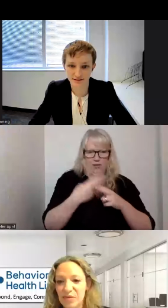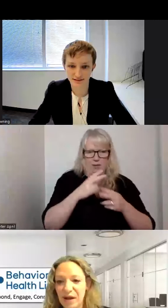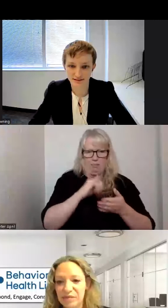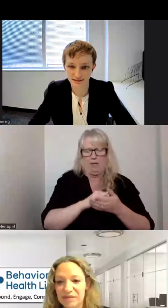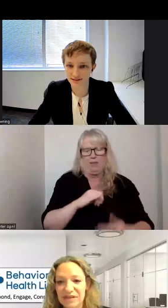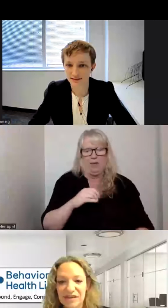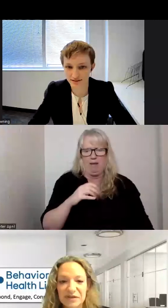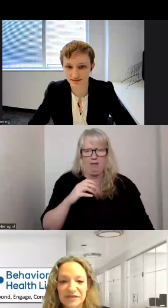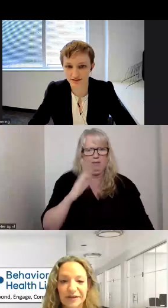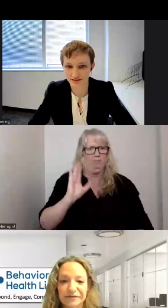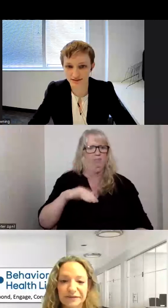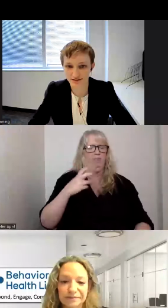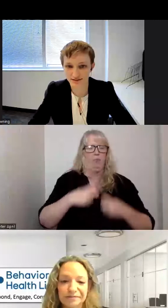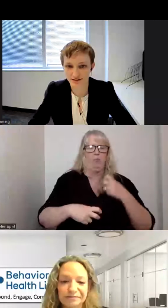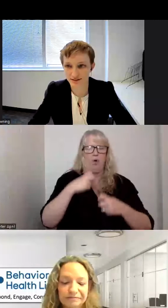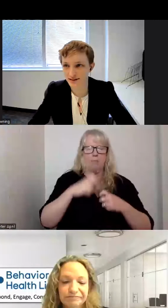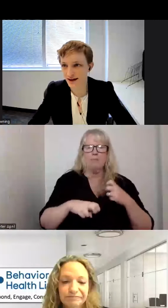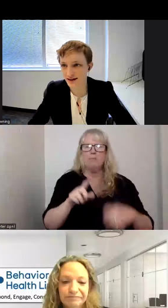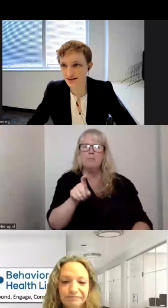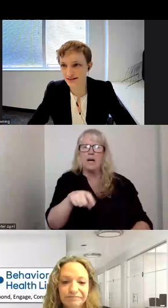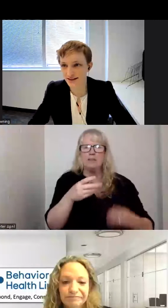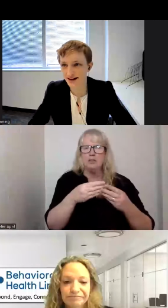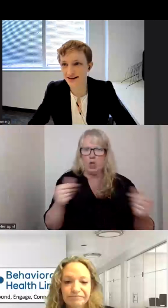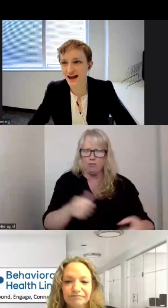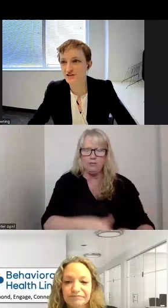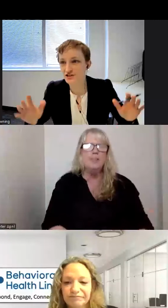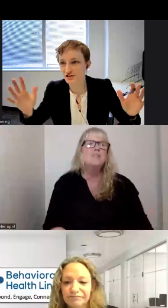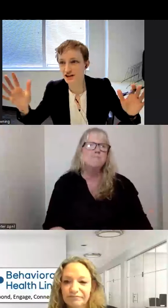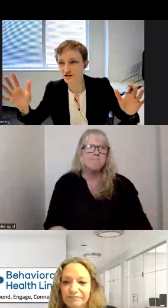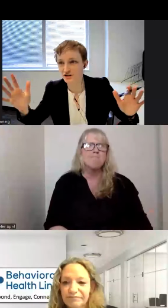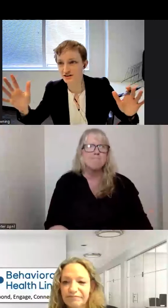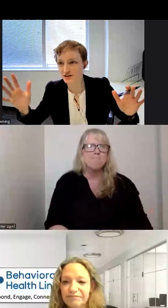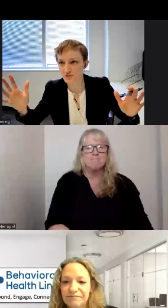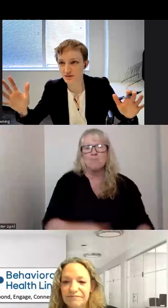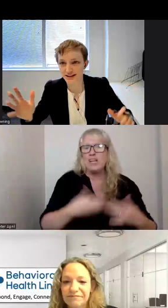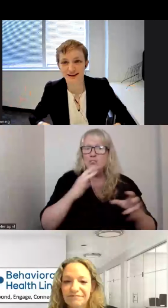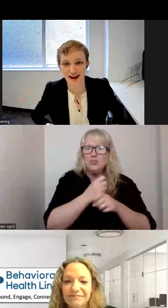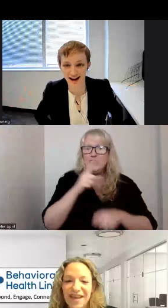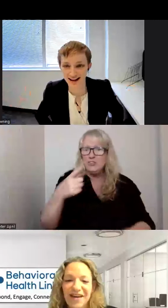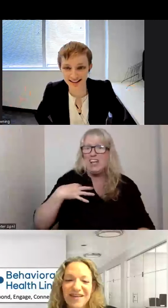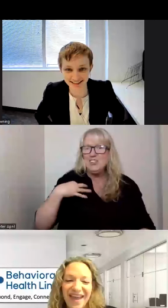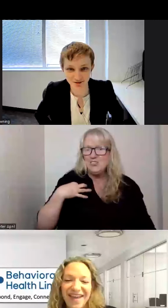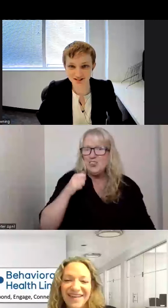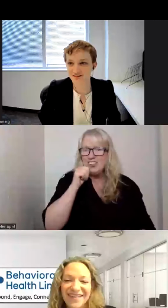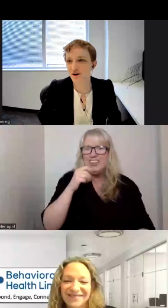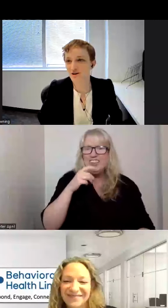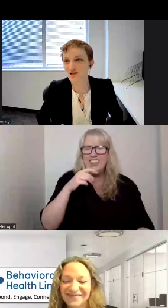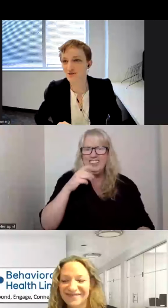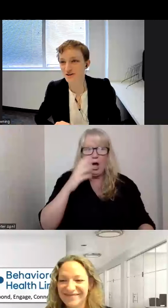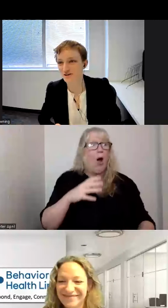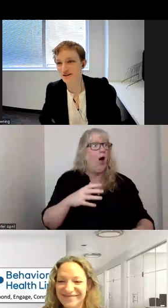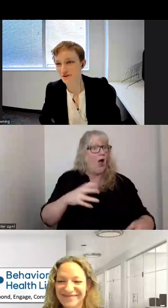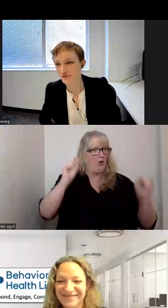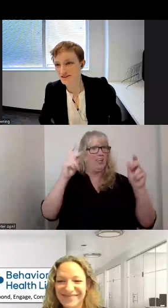PROBLEMS THAT NEED TO BE SOLVED. >>: AND YOU STILL GET YOUR SHIRT. DON'T WORRY. I GOT THIS QUESTION WRONG IN THE GREEN ROOM.